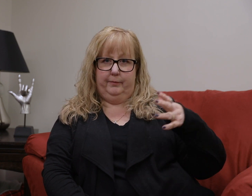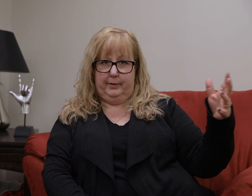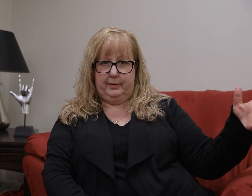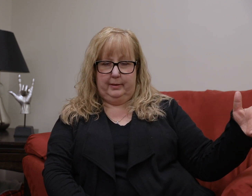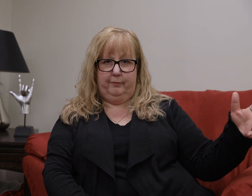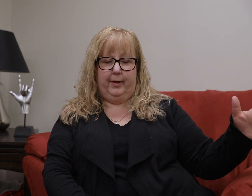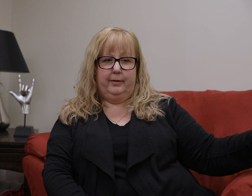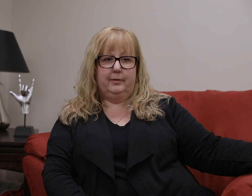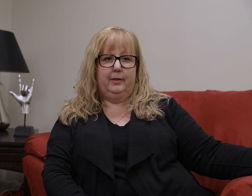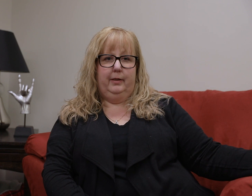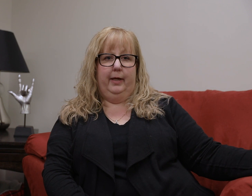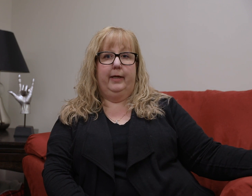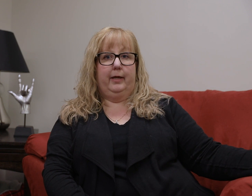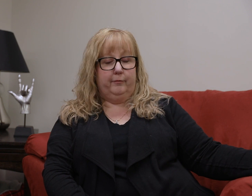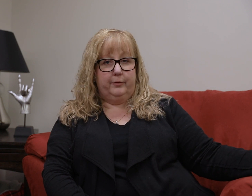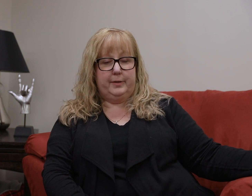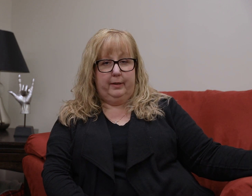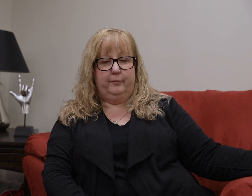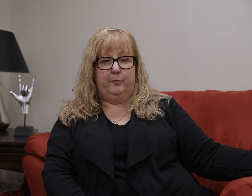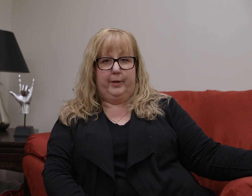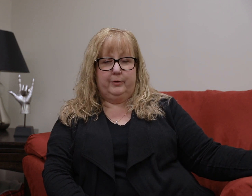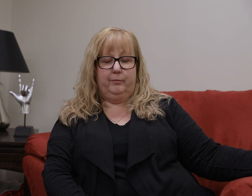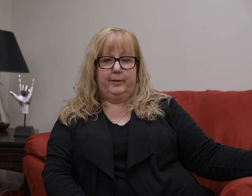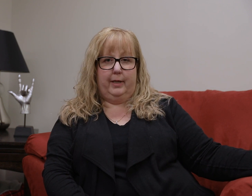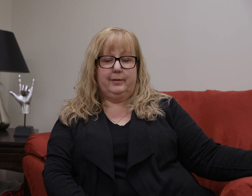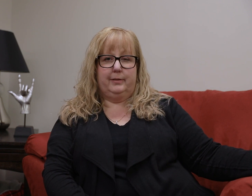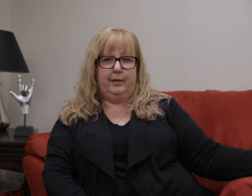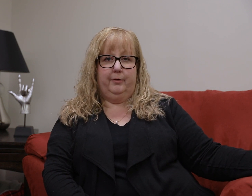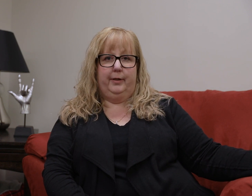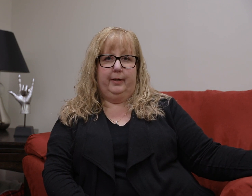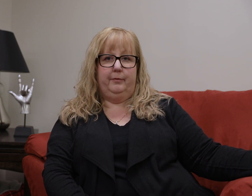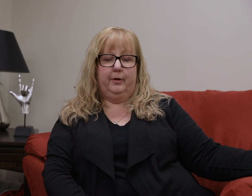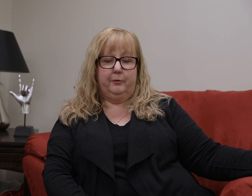and get firsthand information when necessary in their language.